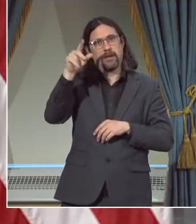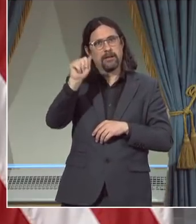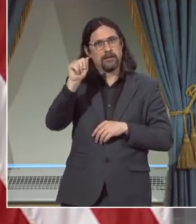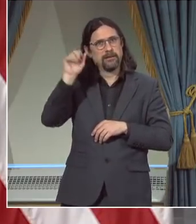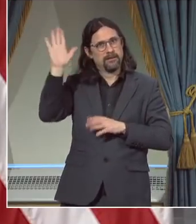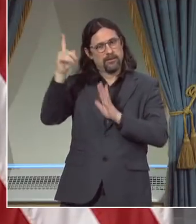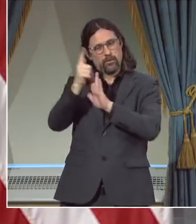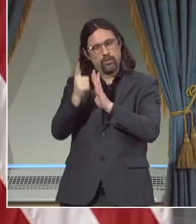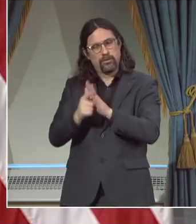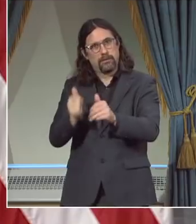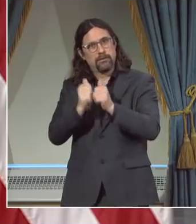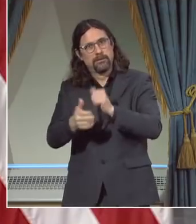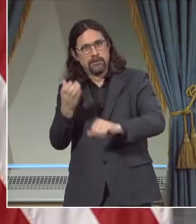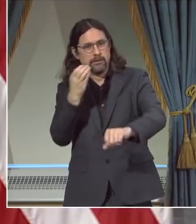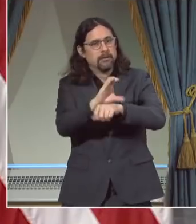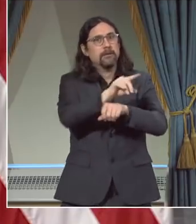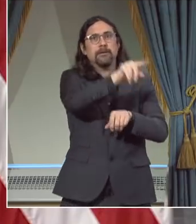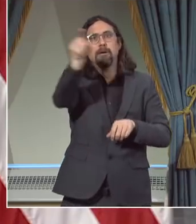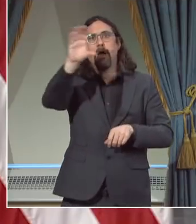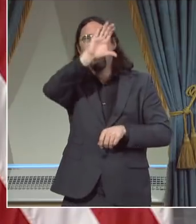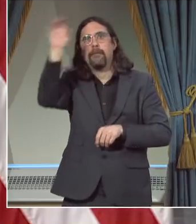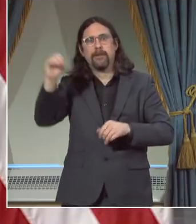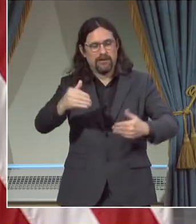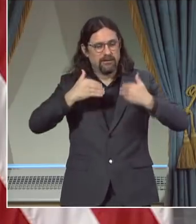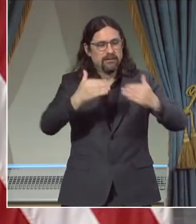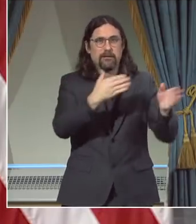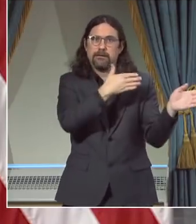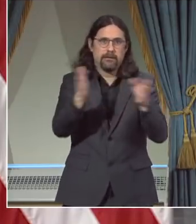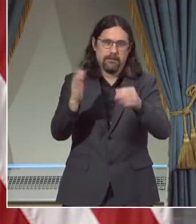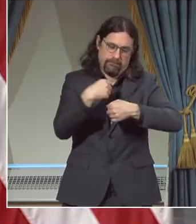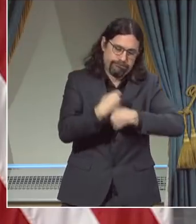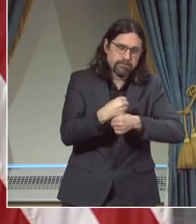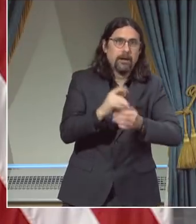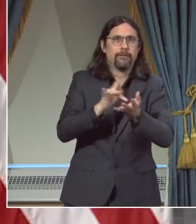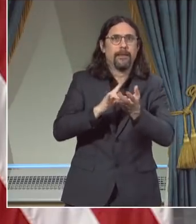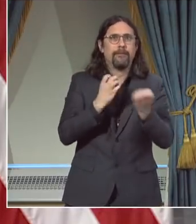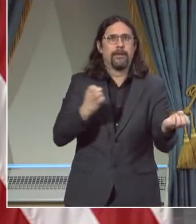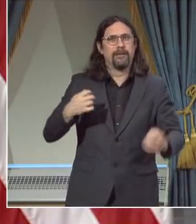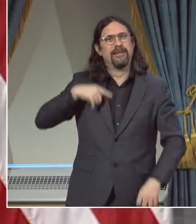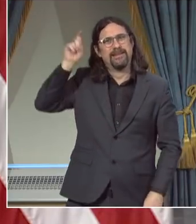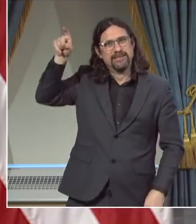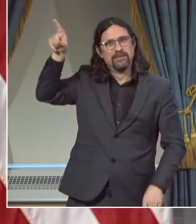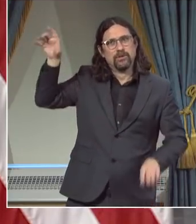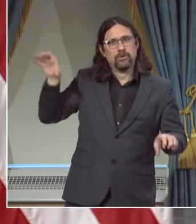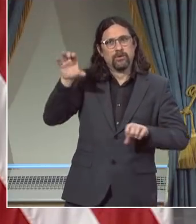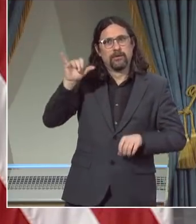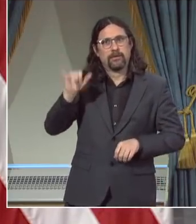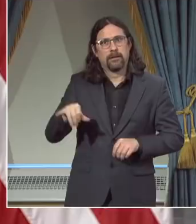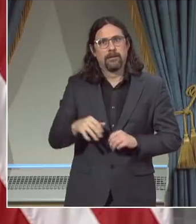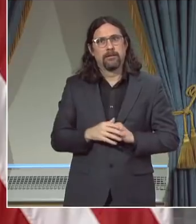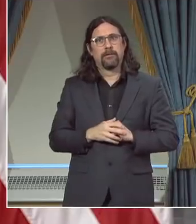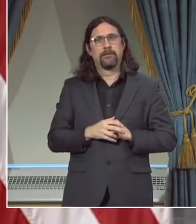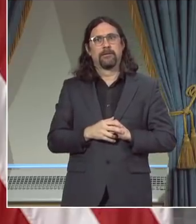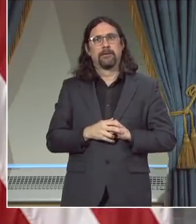DISTRIBUTION SYSTEM THAT'S FAST A NDINETNS , A ANDGAIN I THINK THE MILITARY MUST BE INVOLVED. AND AGAIN MY SPECIFIC REQUEST